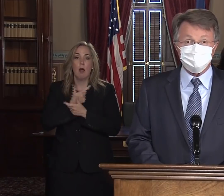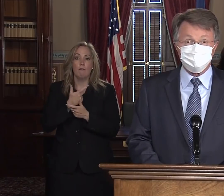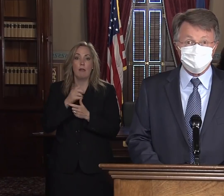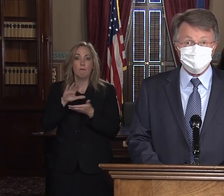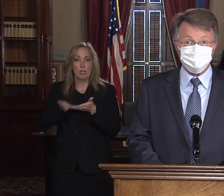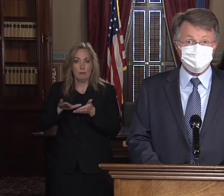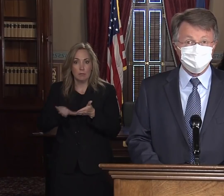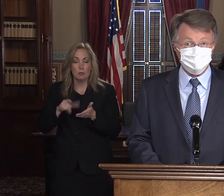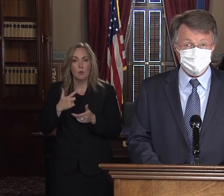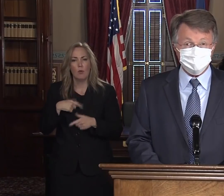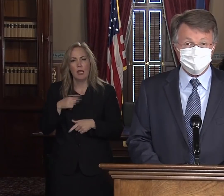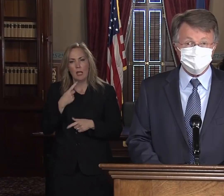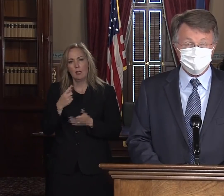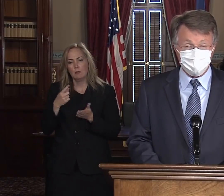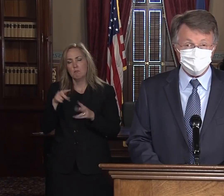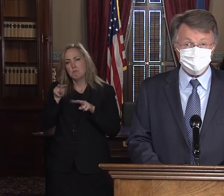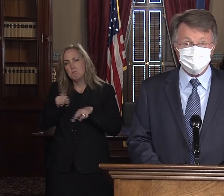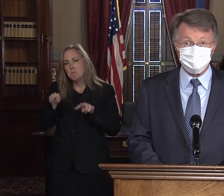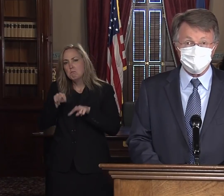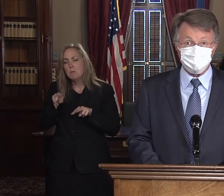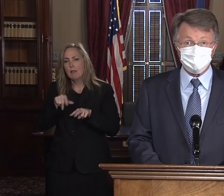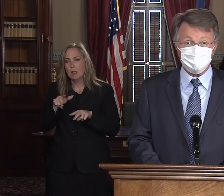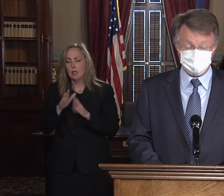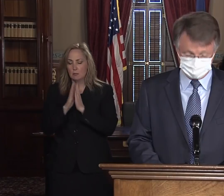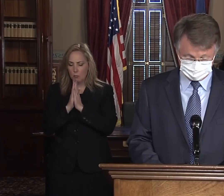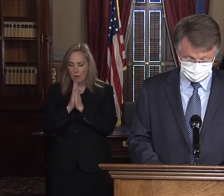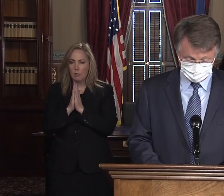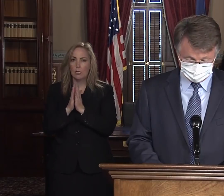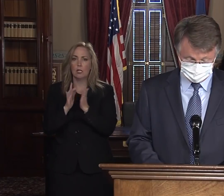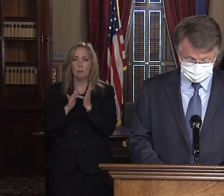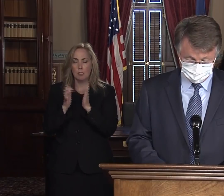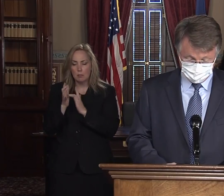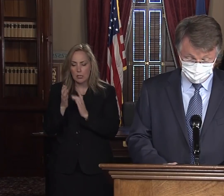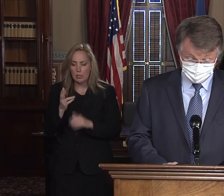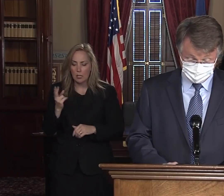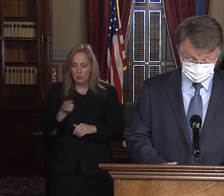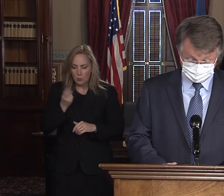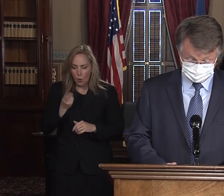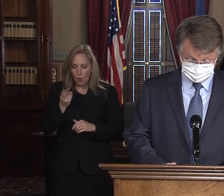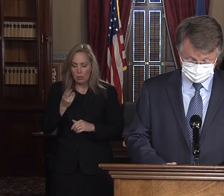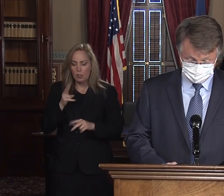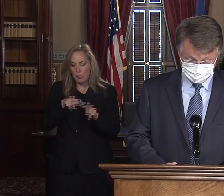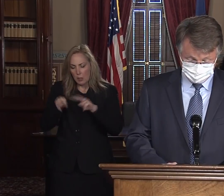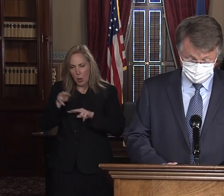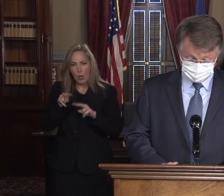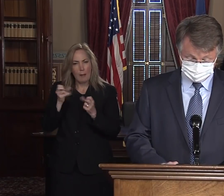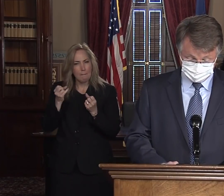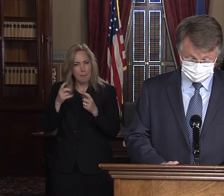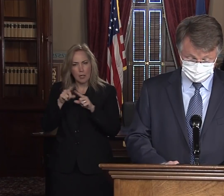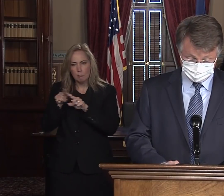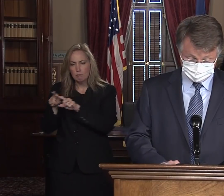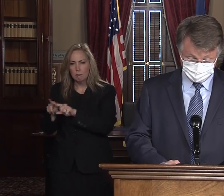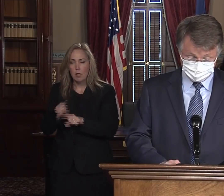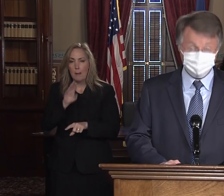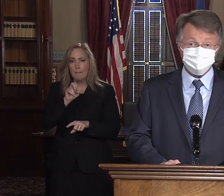BLOOD OF JESUS WHERE WE CAN EMBRACE HIS LOVING FORGIVENESS. WE HAD TO ADDRESS THESE